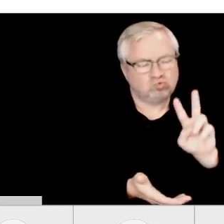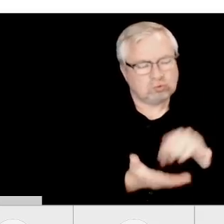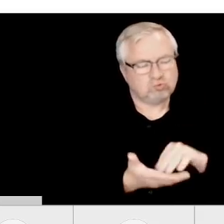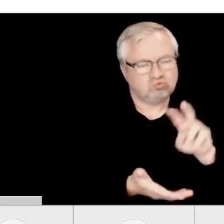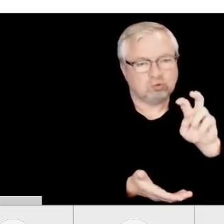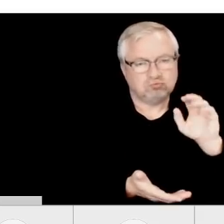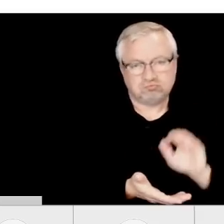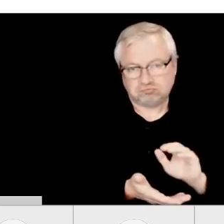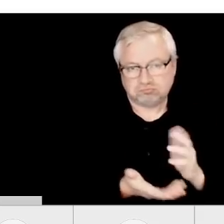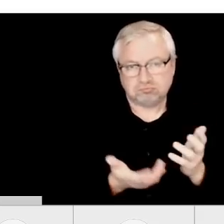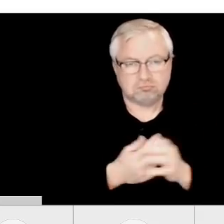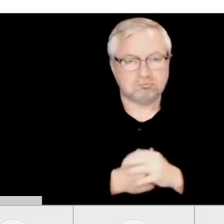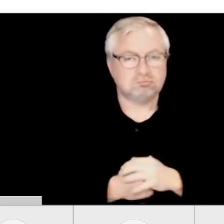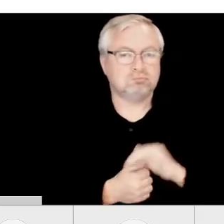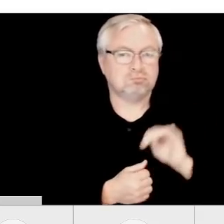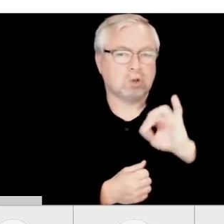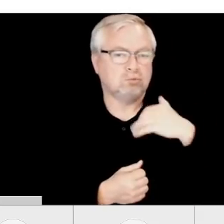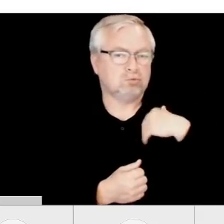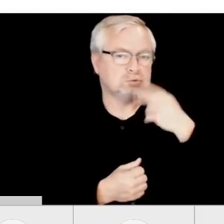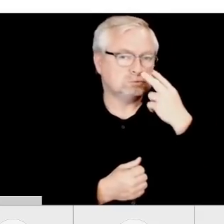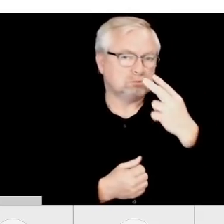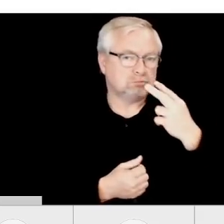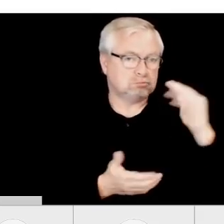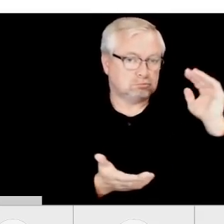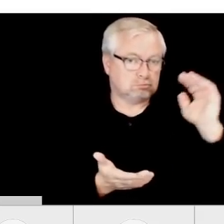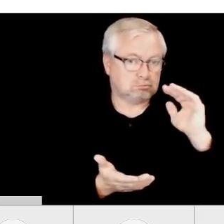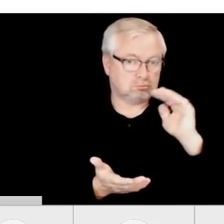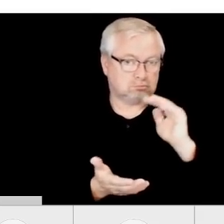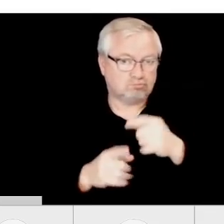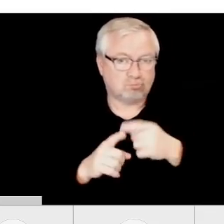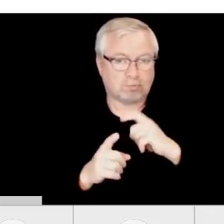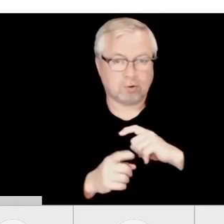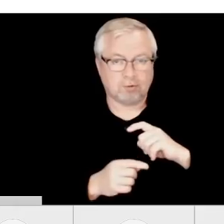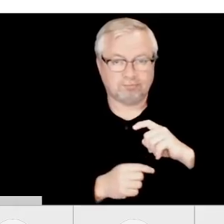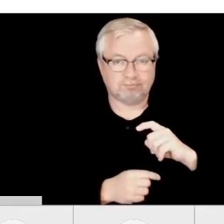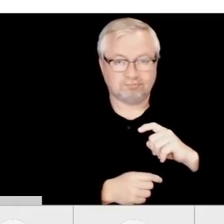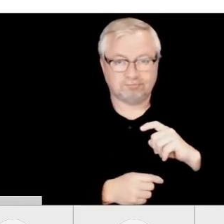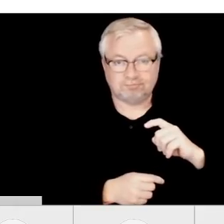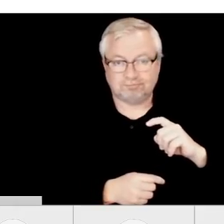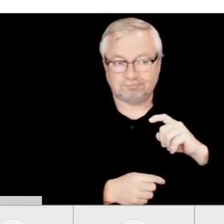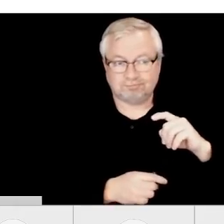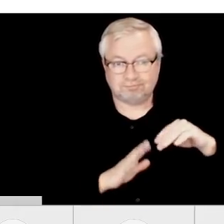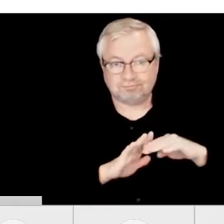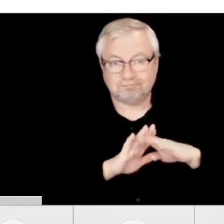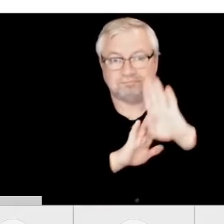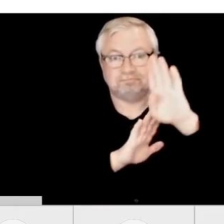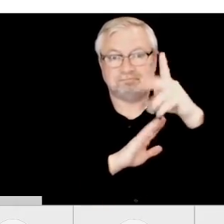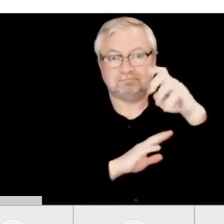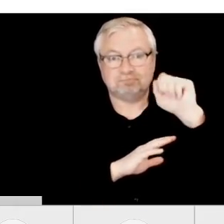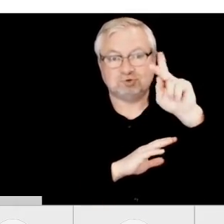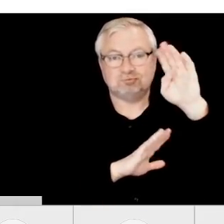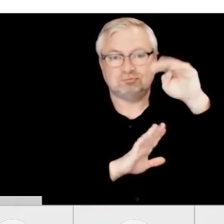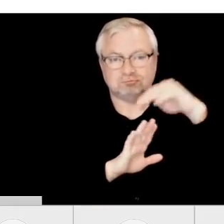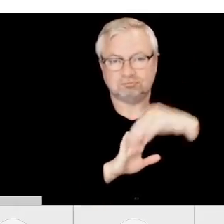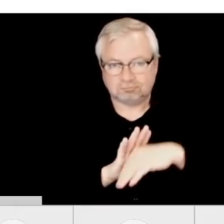we're moving down from the peak. Dr. Enns: Can I add one thing about the defenses?